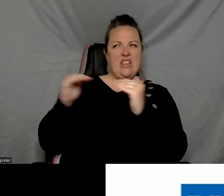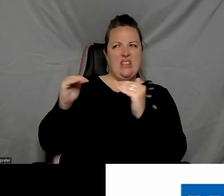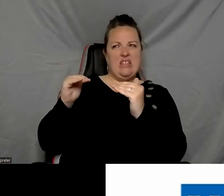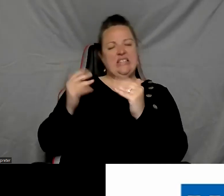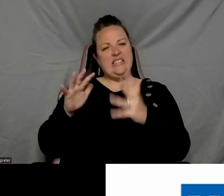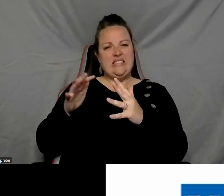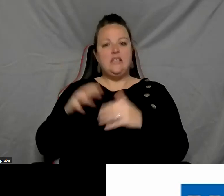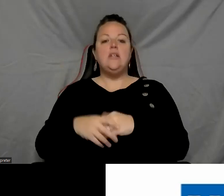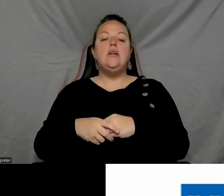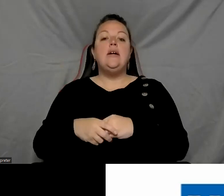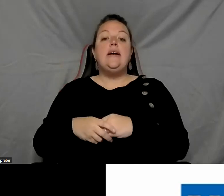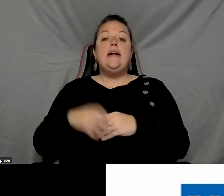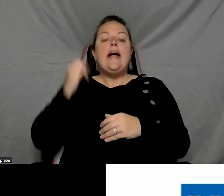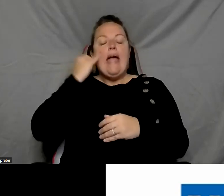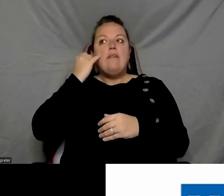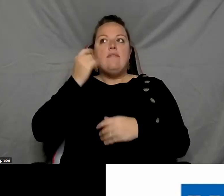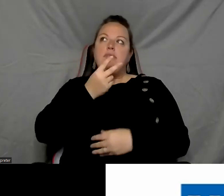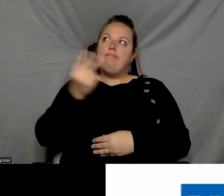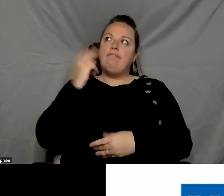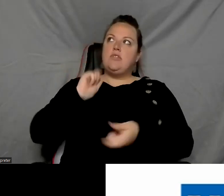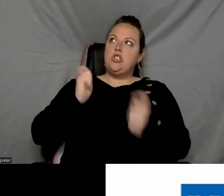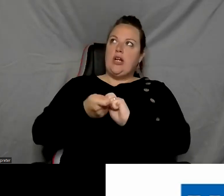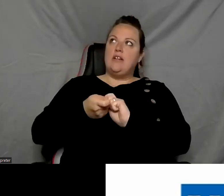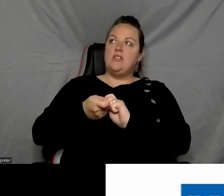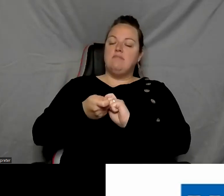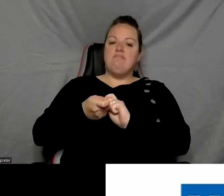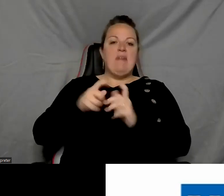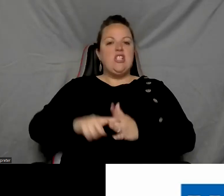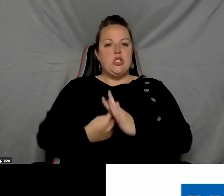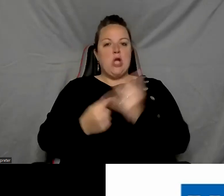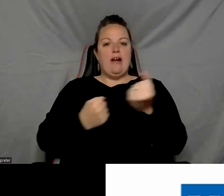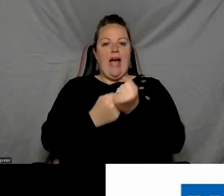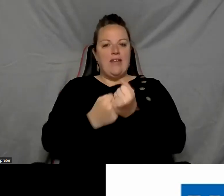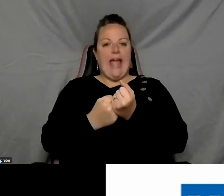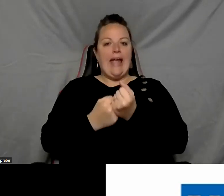were to change anything, I would have wanted to advocate sooner because for those first